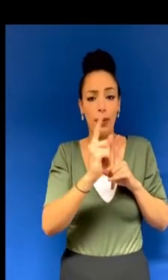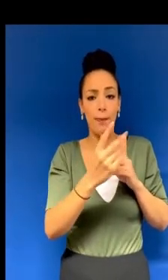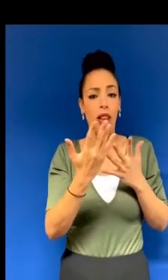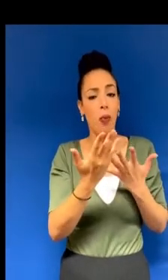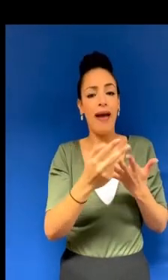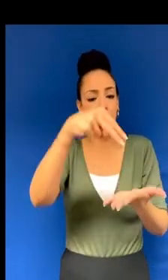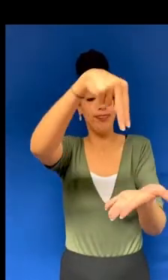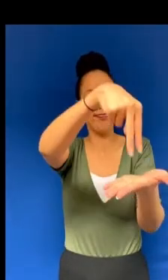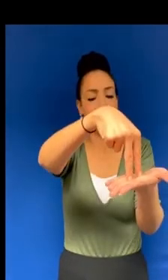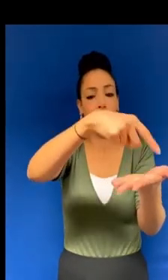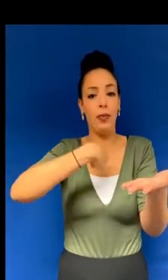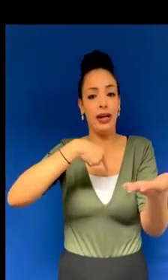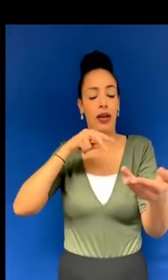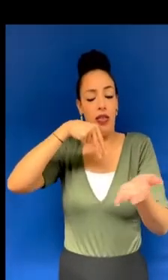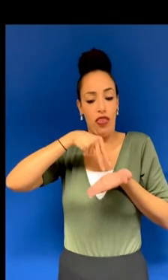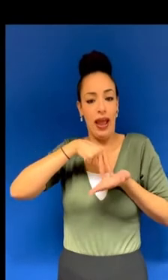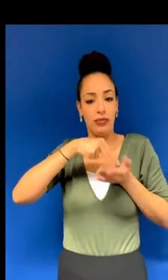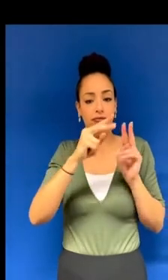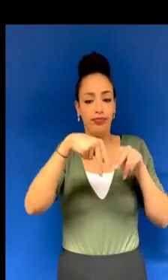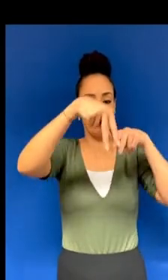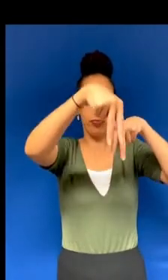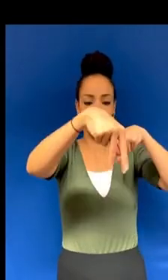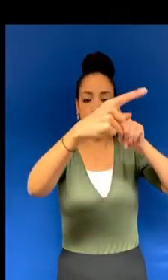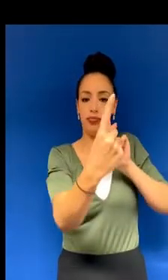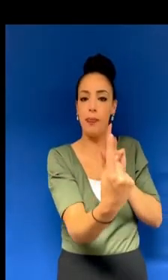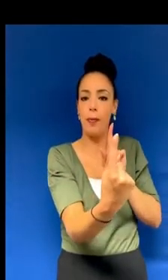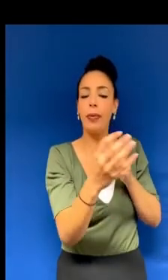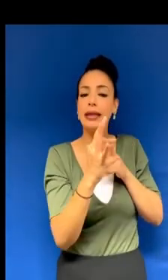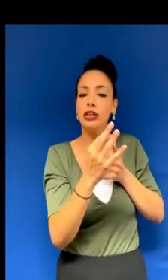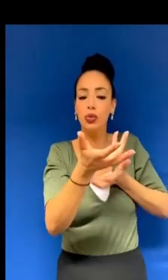you know I had gloves and a mask. And I would knock on the door and then walk back out to